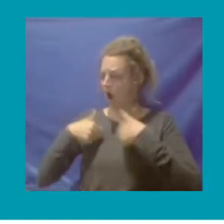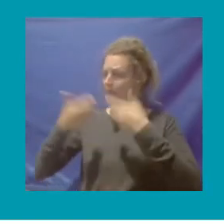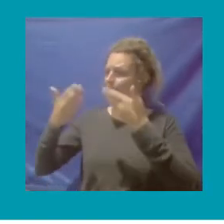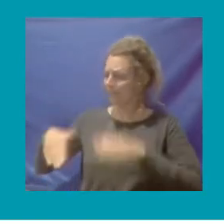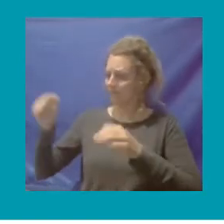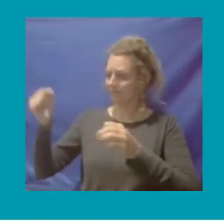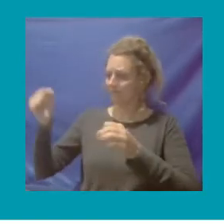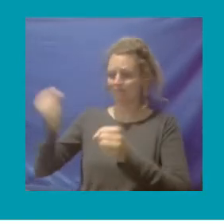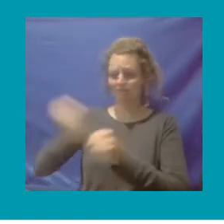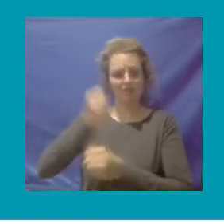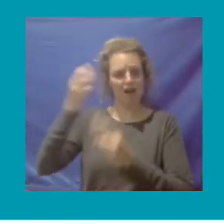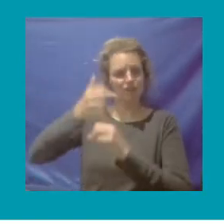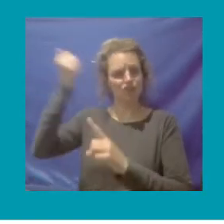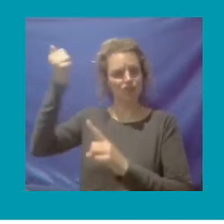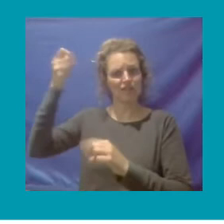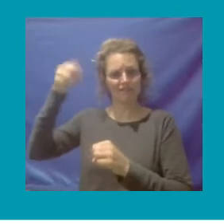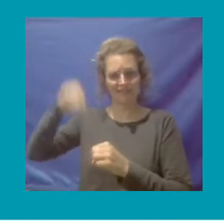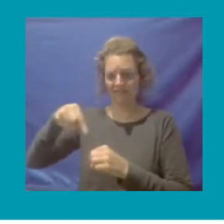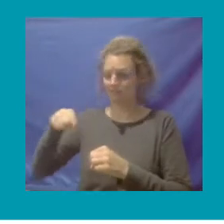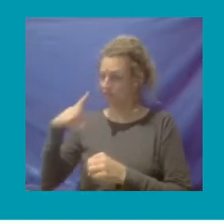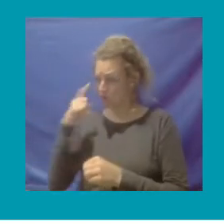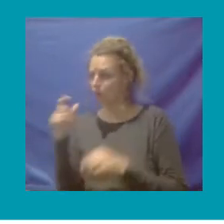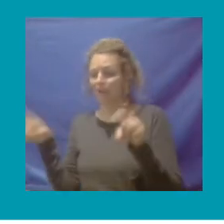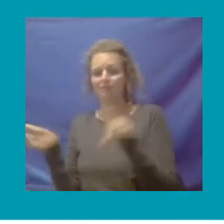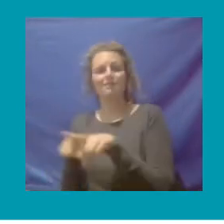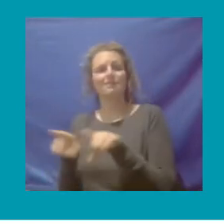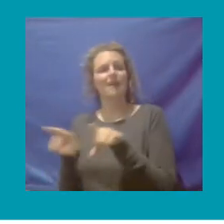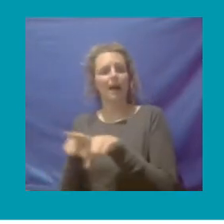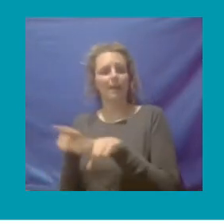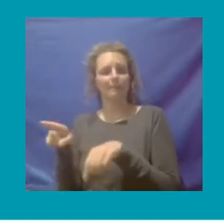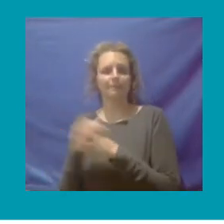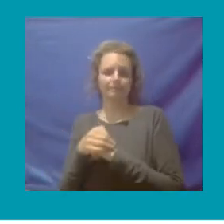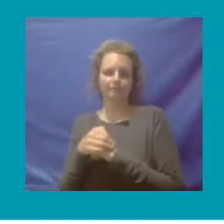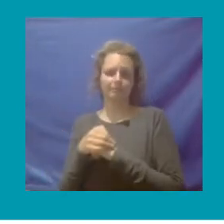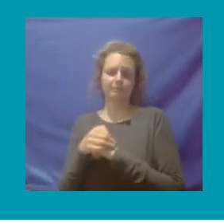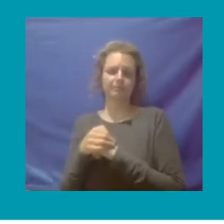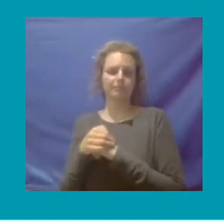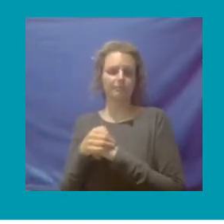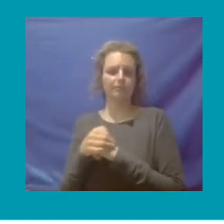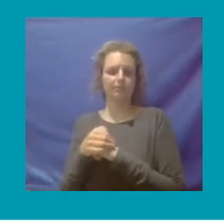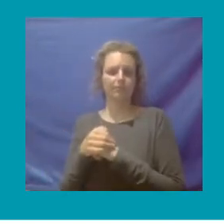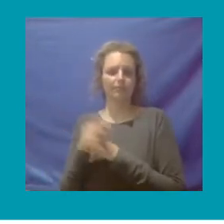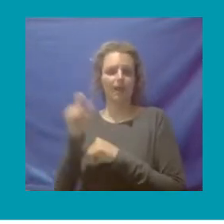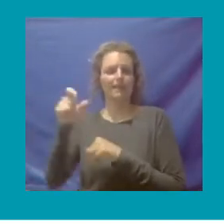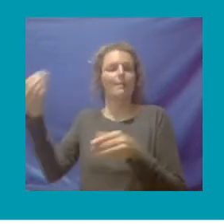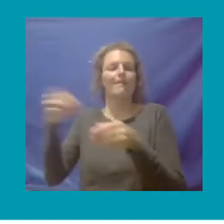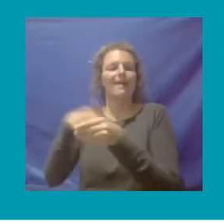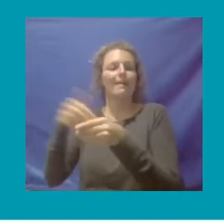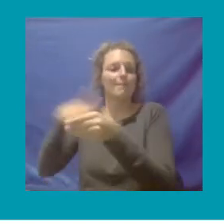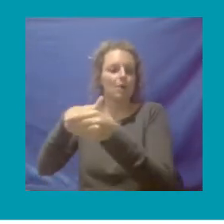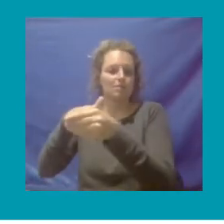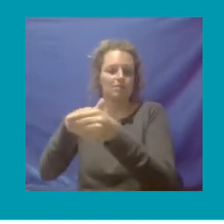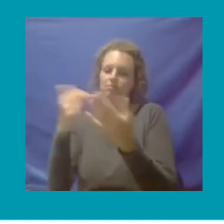little bit of direction and. a little bit of input is incredible. I I know from first-hand experience